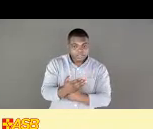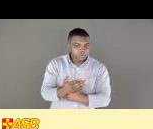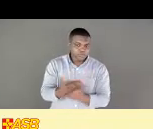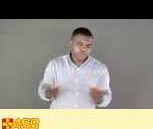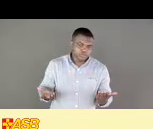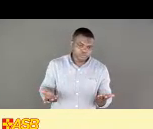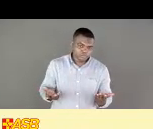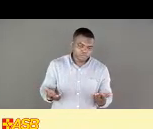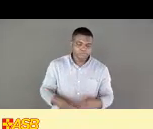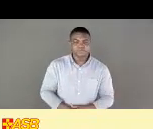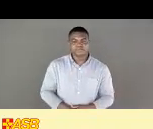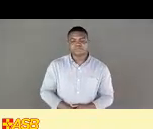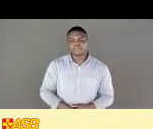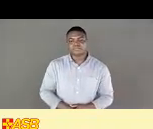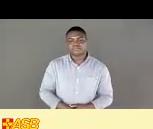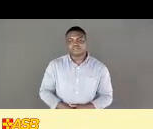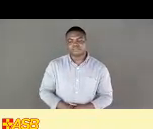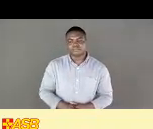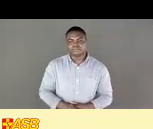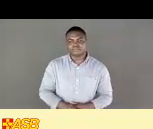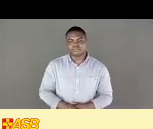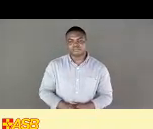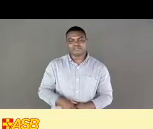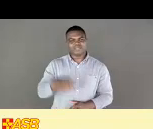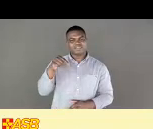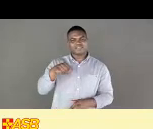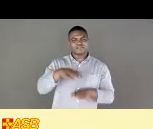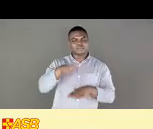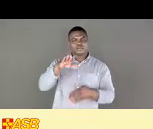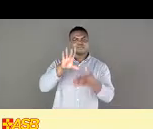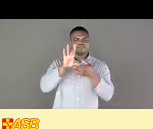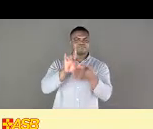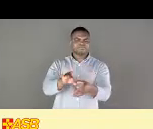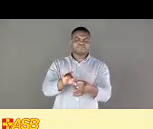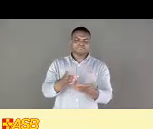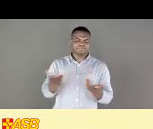or just giving a fish without giving a fishing rod. This is a mindset that we need to change.